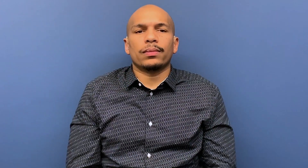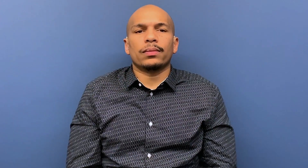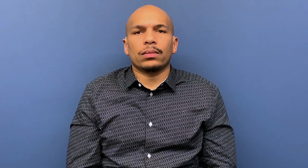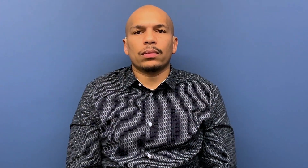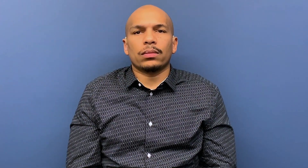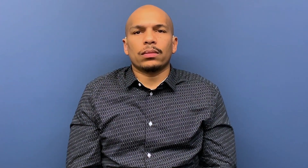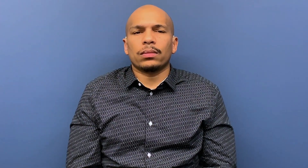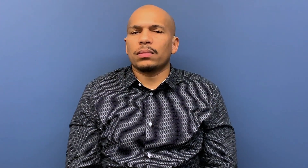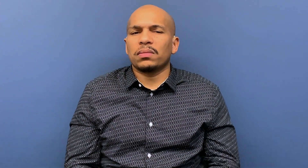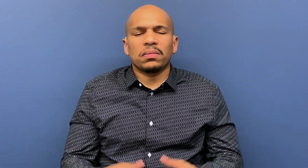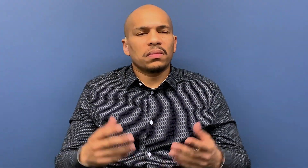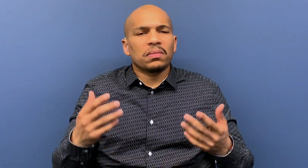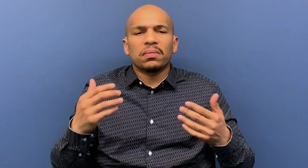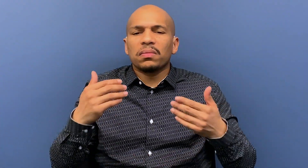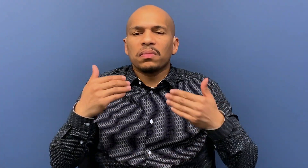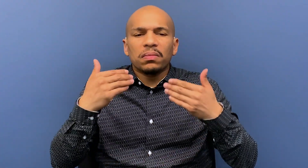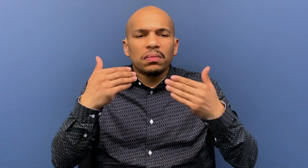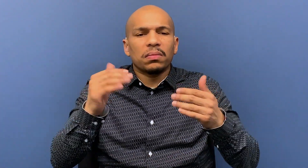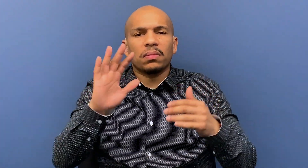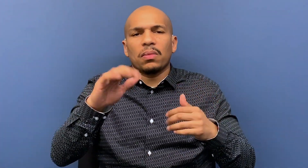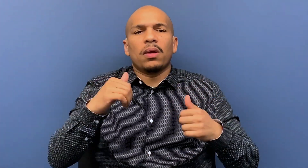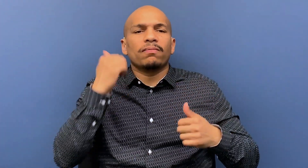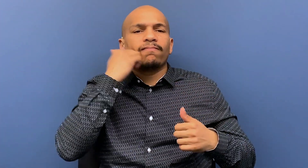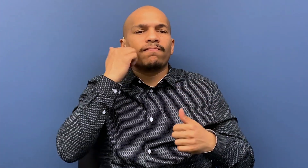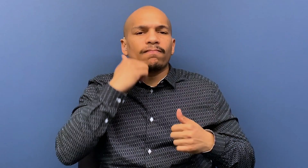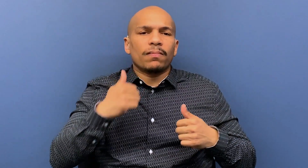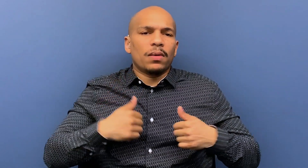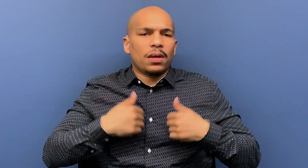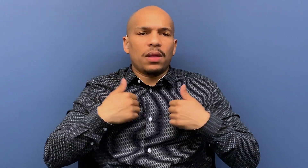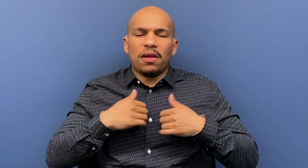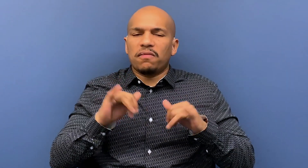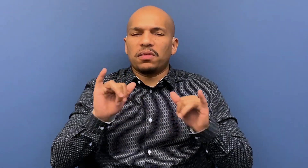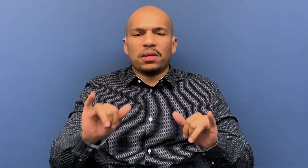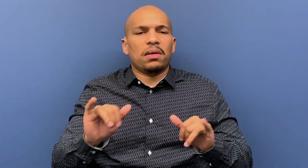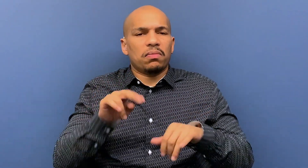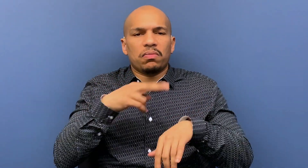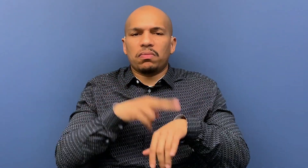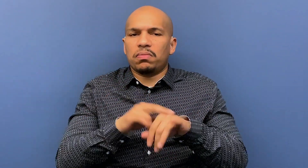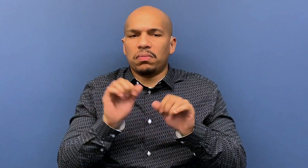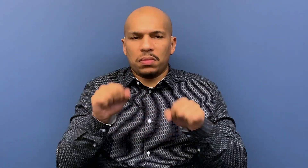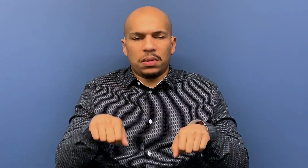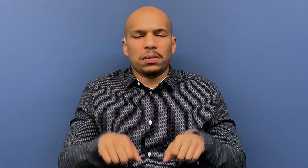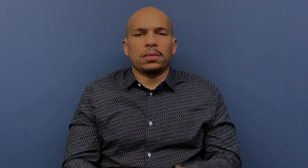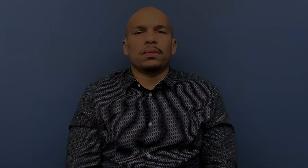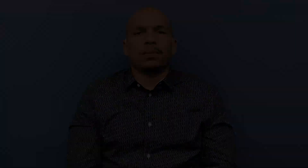New Yorkers should go about their daily lives.